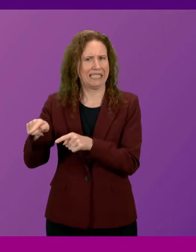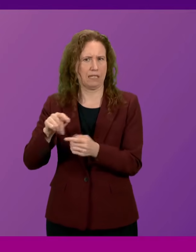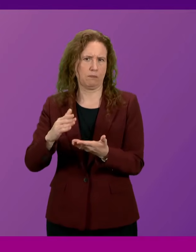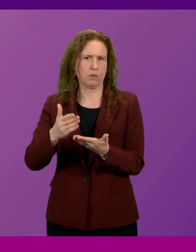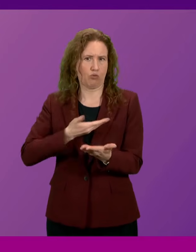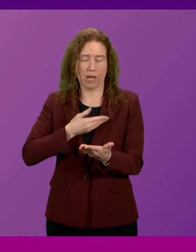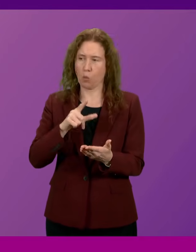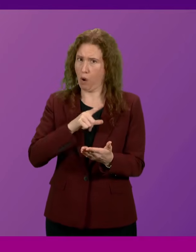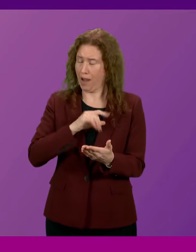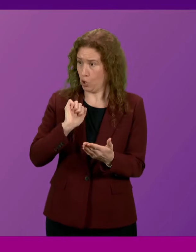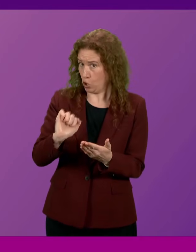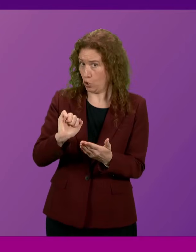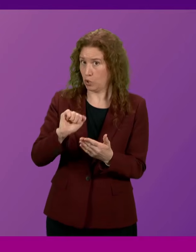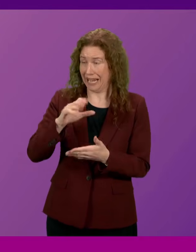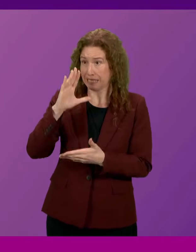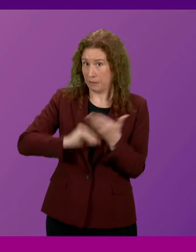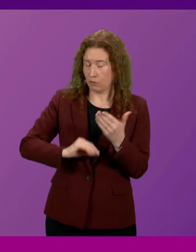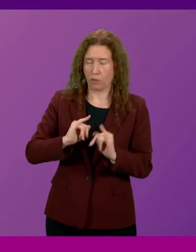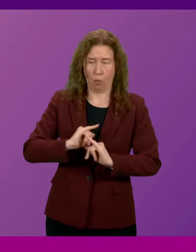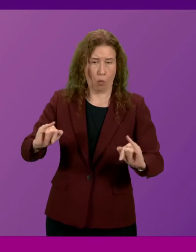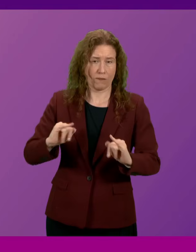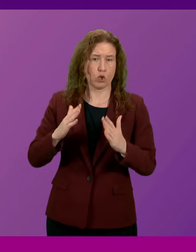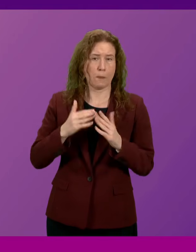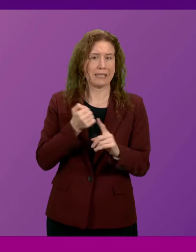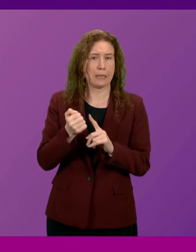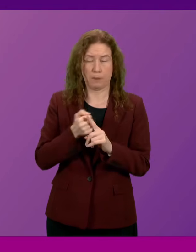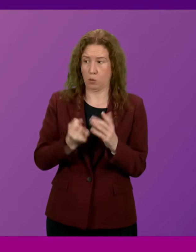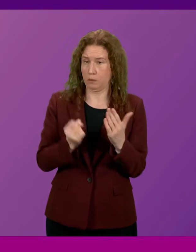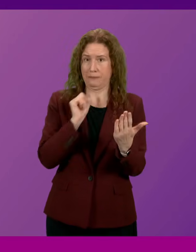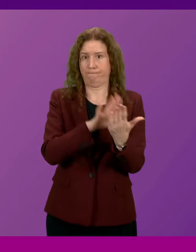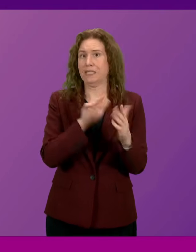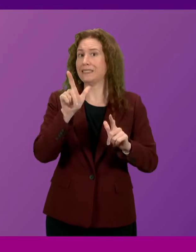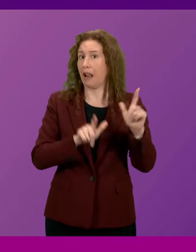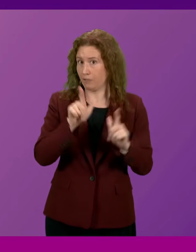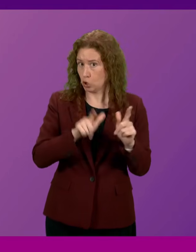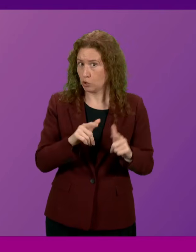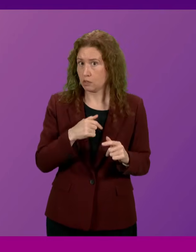ordeal, which was featured in a BBC documentary. We agree with her that all crime victims should